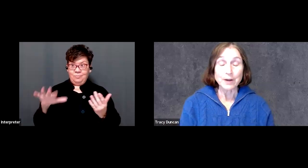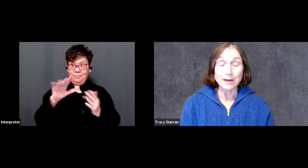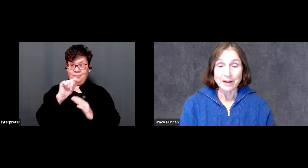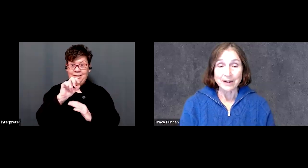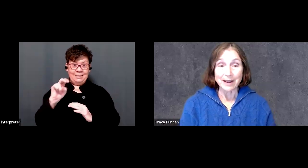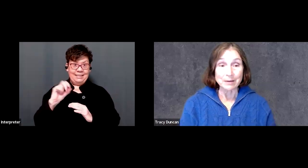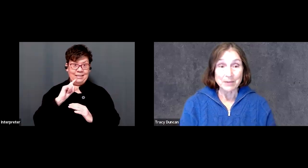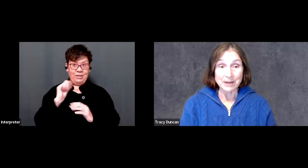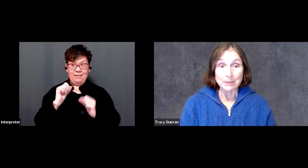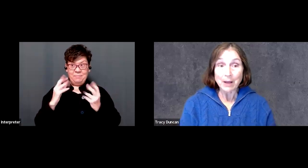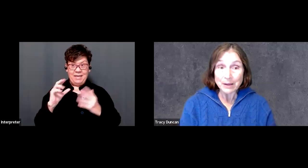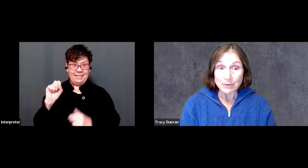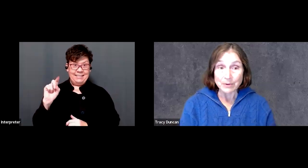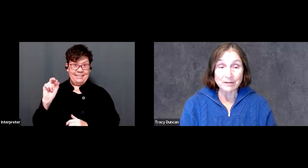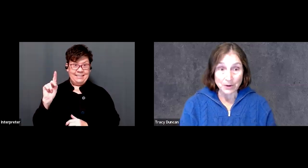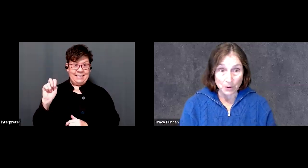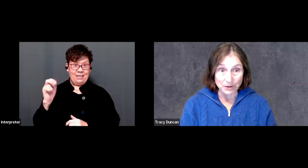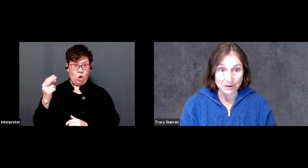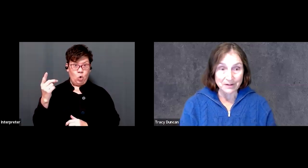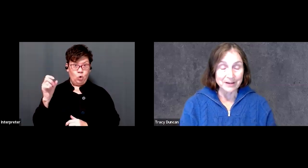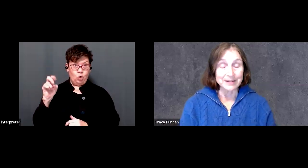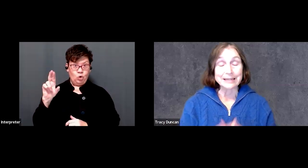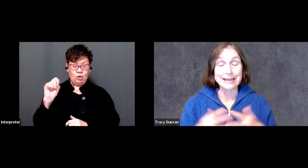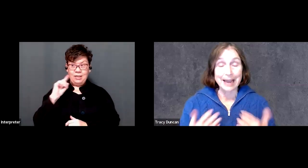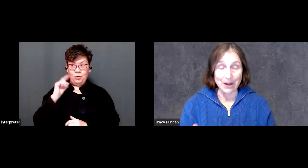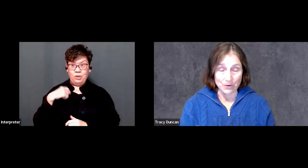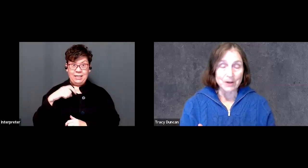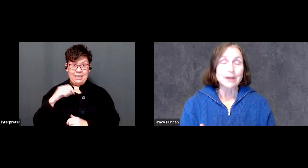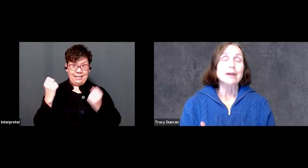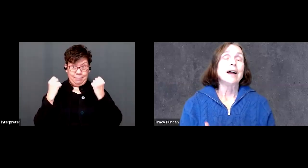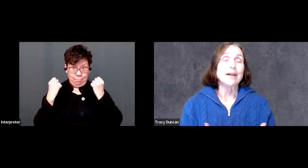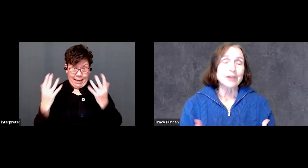and we need as many possible stakeholders now